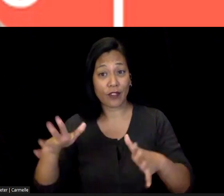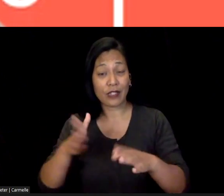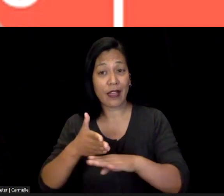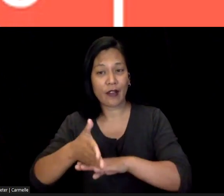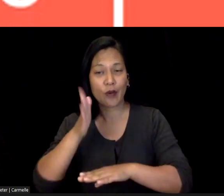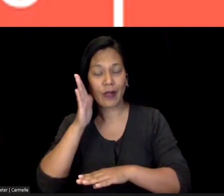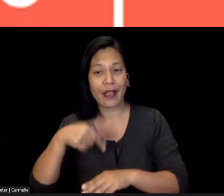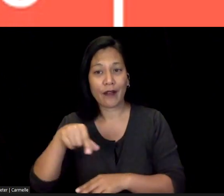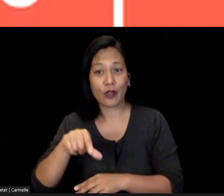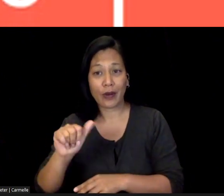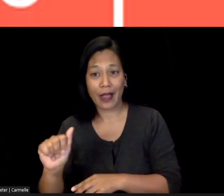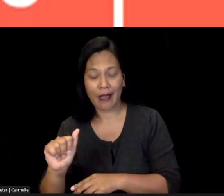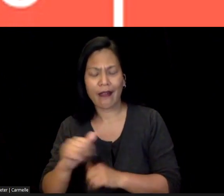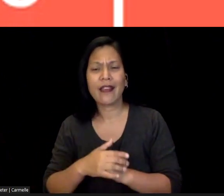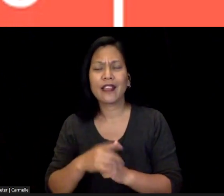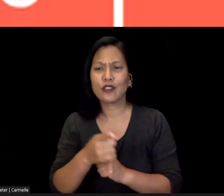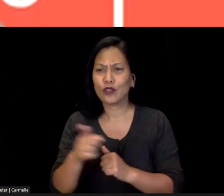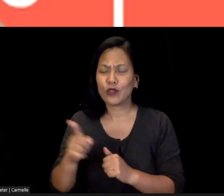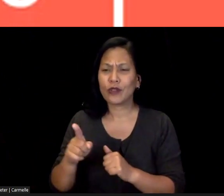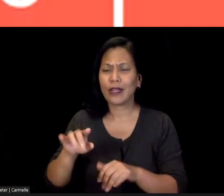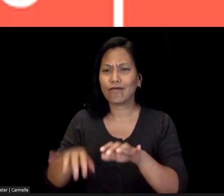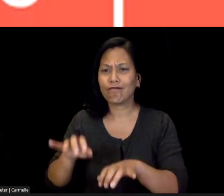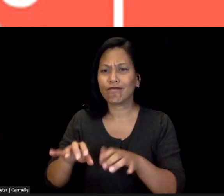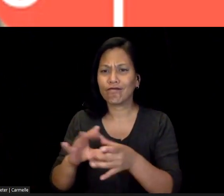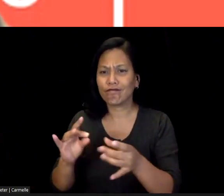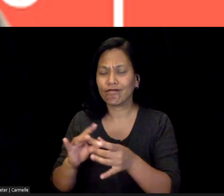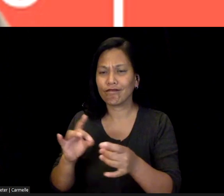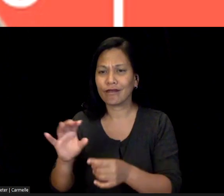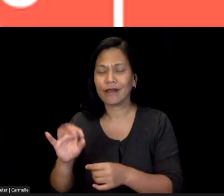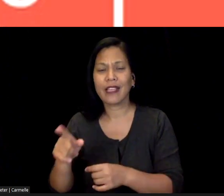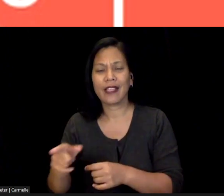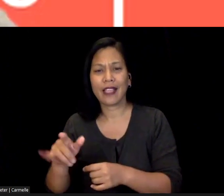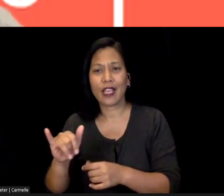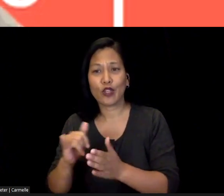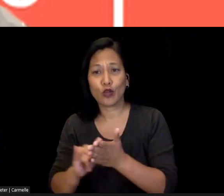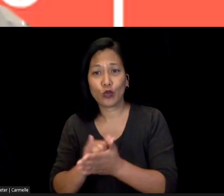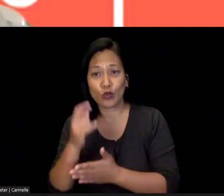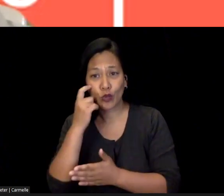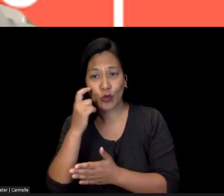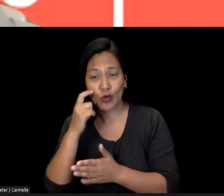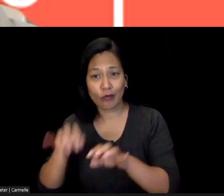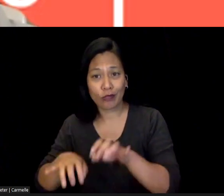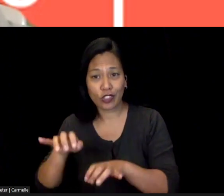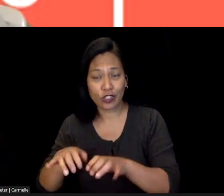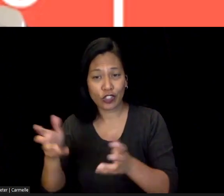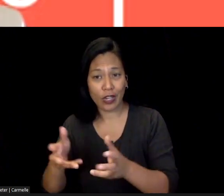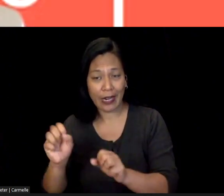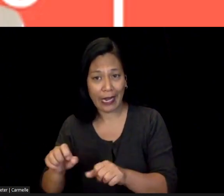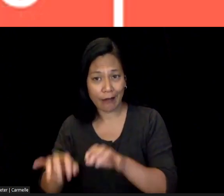Feel free to comment in the chat on our YouTube event page here, our team will look and pass your questions on. Without further ado.